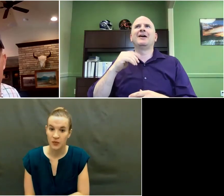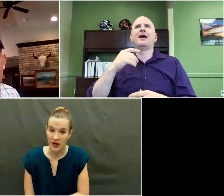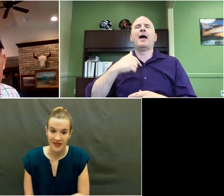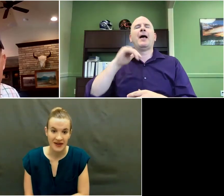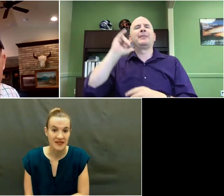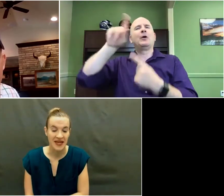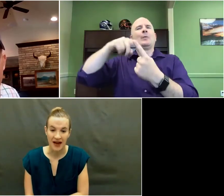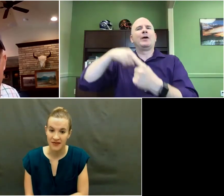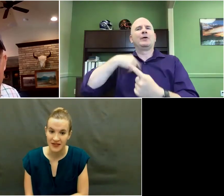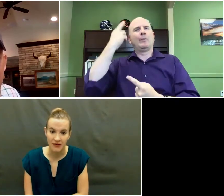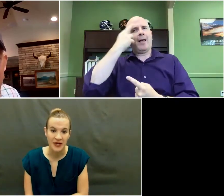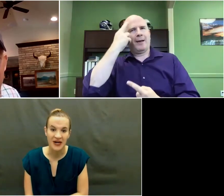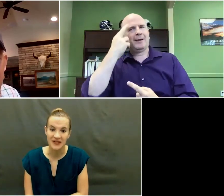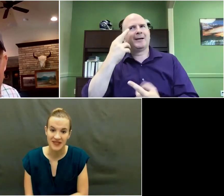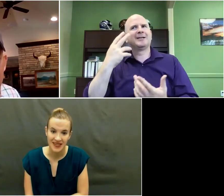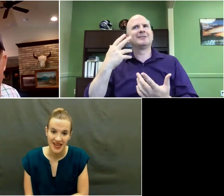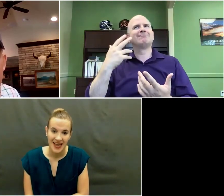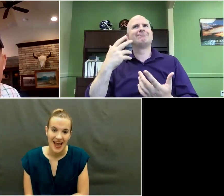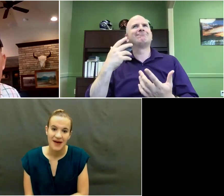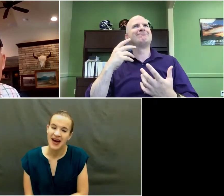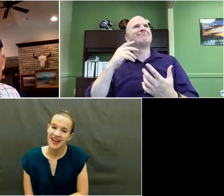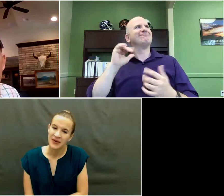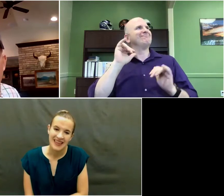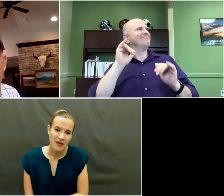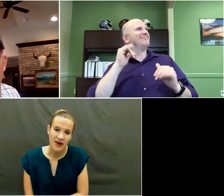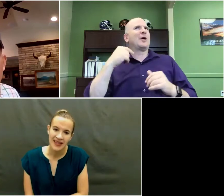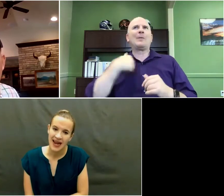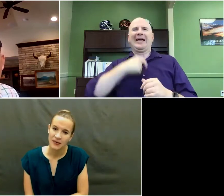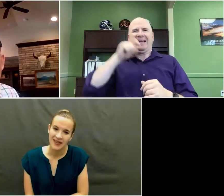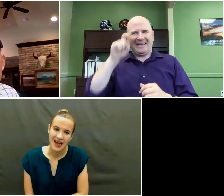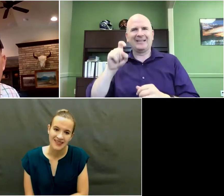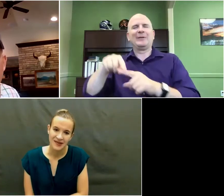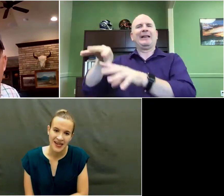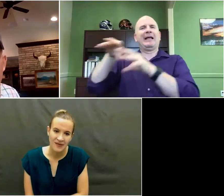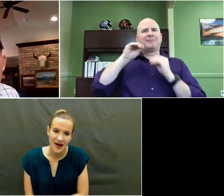worked on the staff for several years. But it was at that point that I realized, looking around in